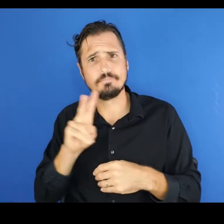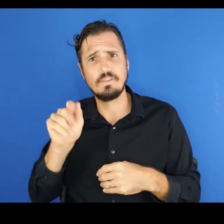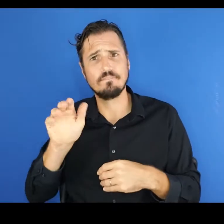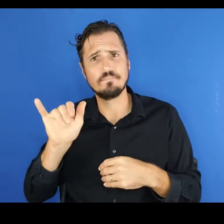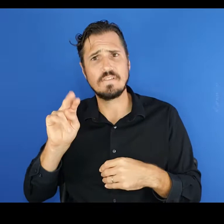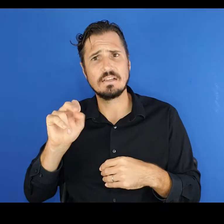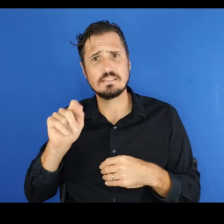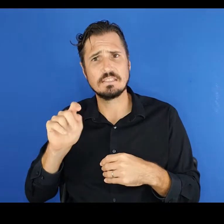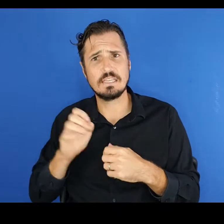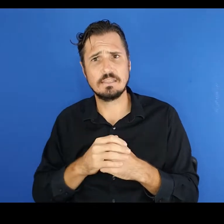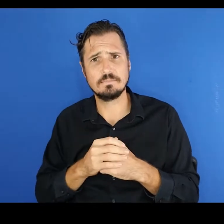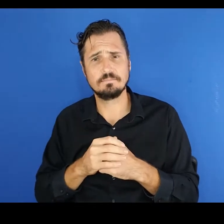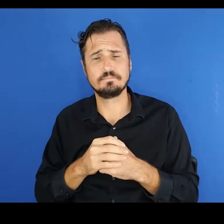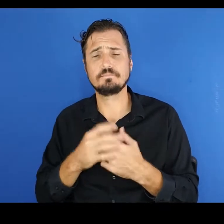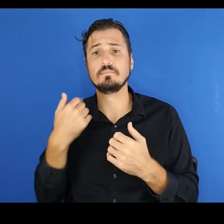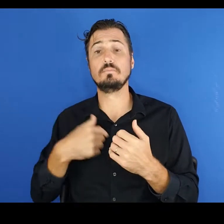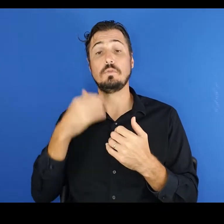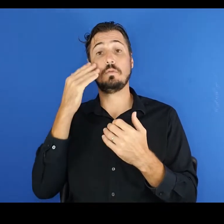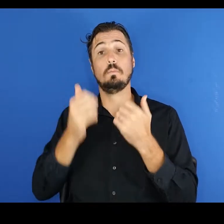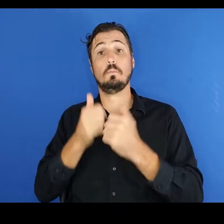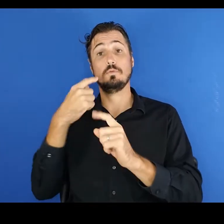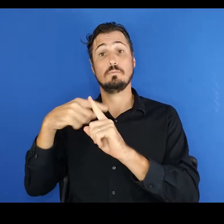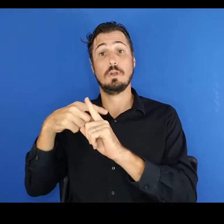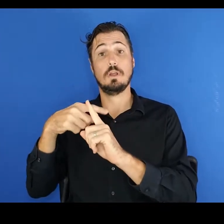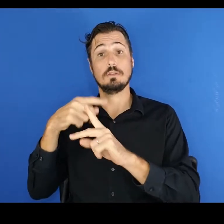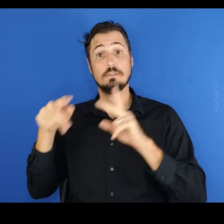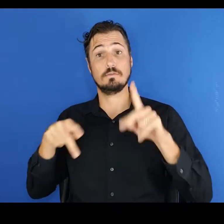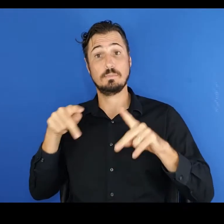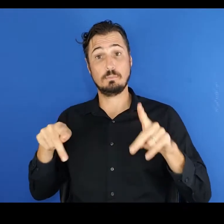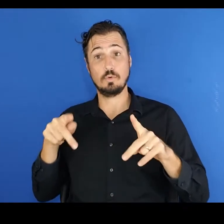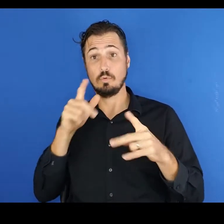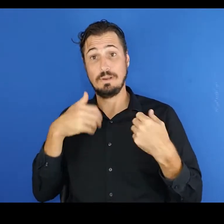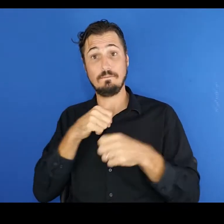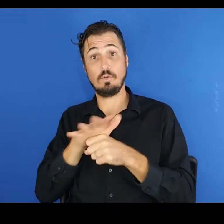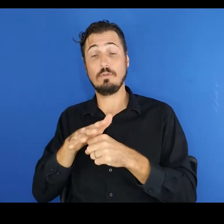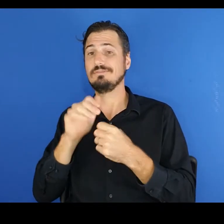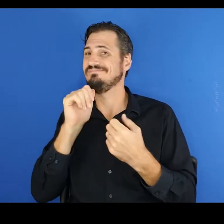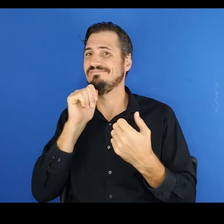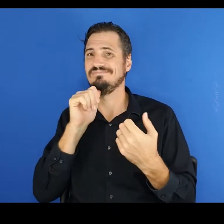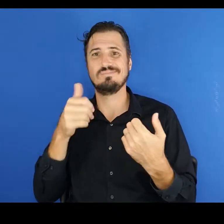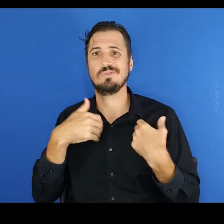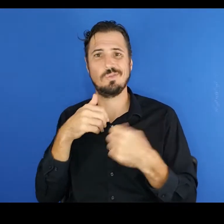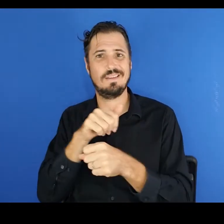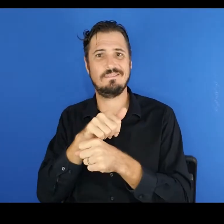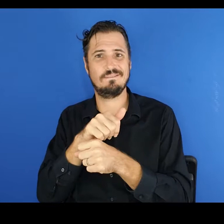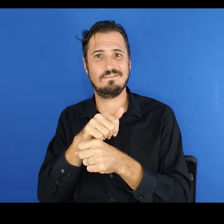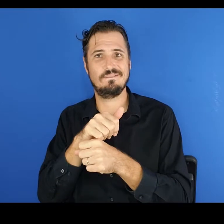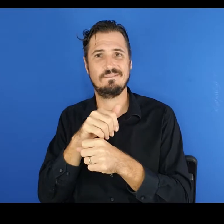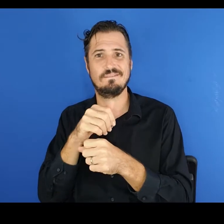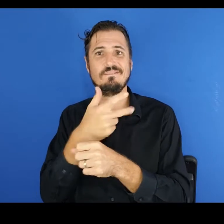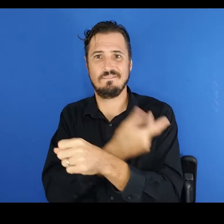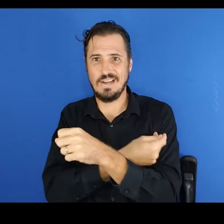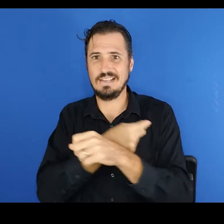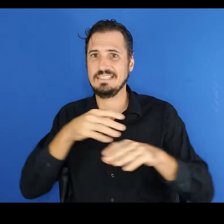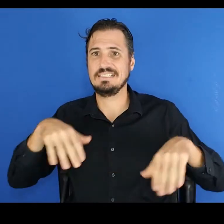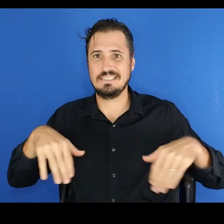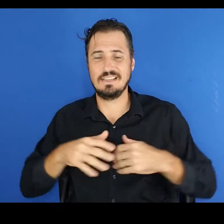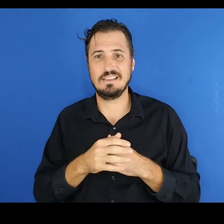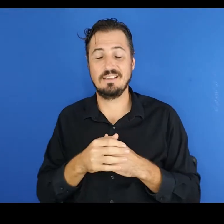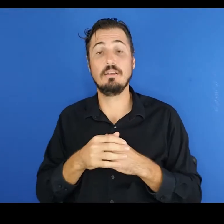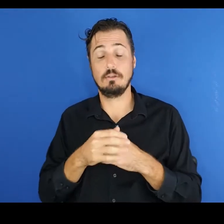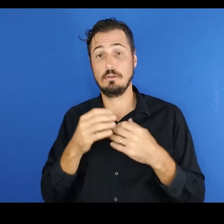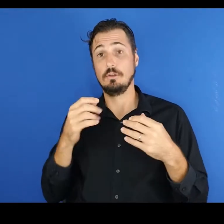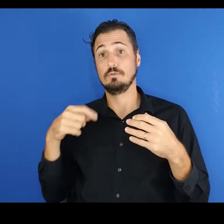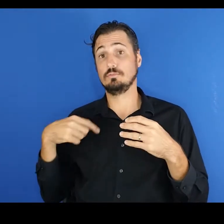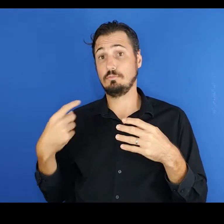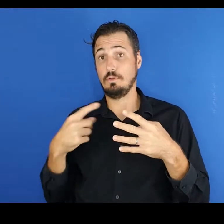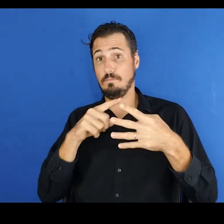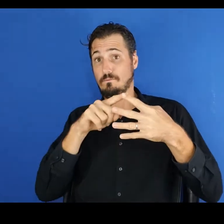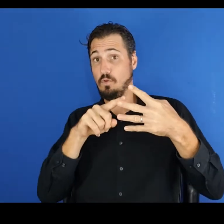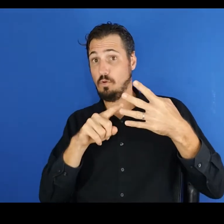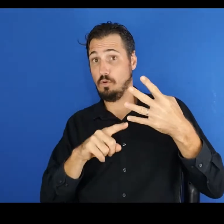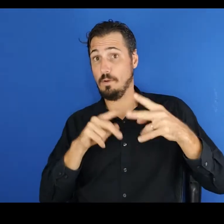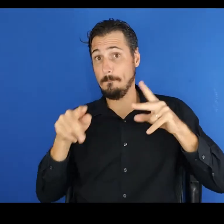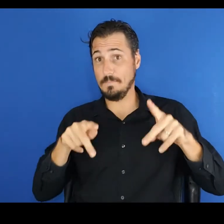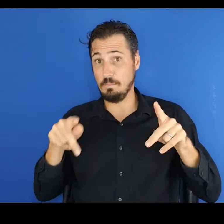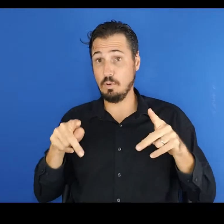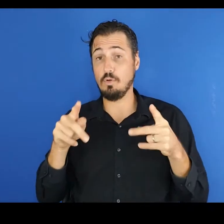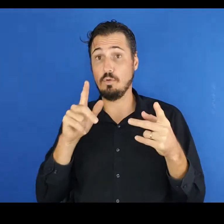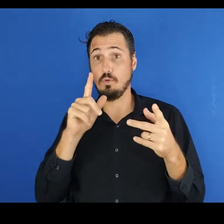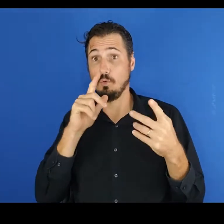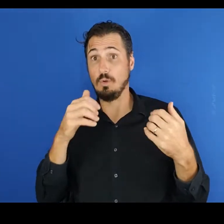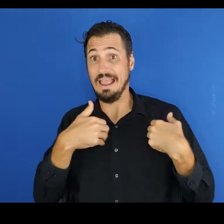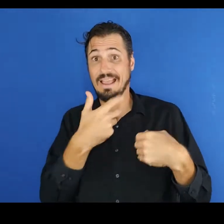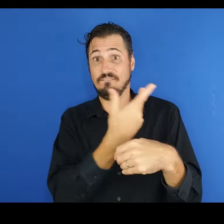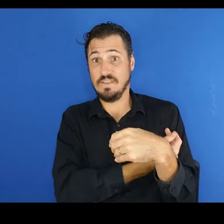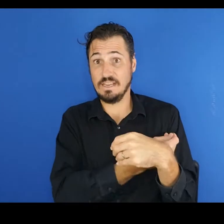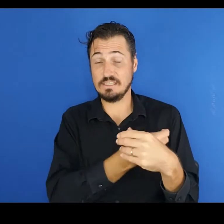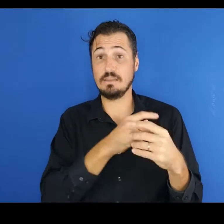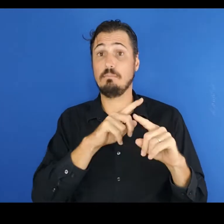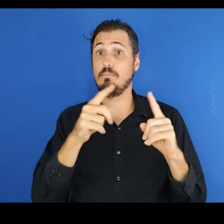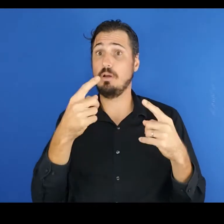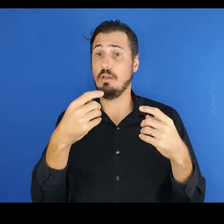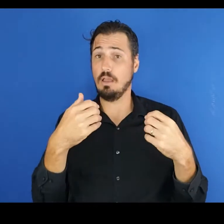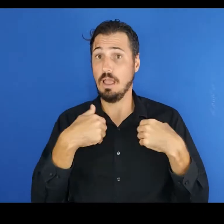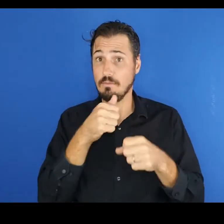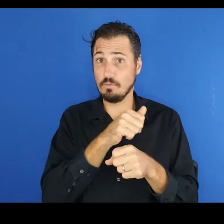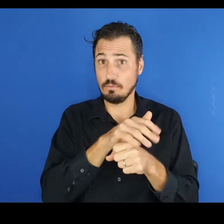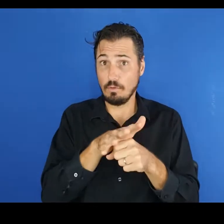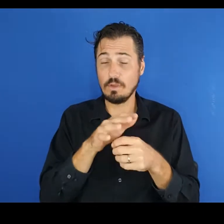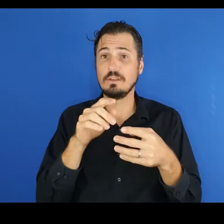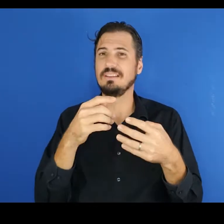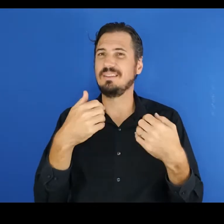We also know that most of the positive cases are in individuals who have not received a vaccine. In the four cases of fully vaccinated individuals, they either had no symptoms or very mild